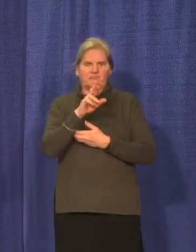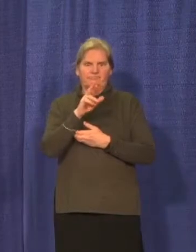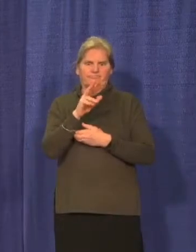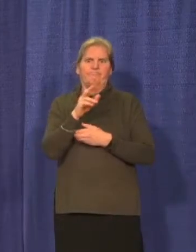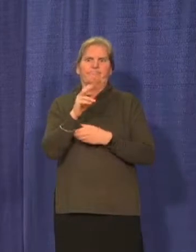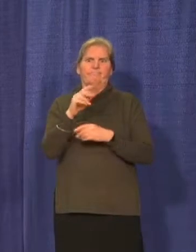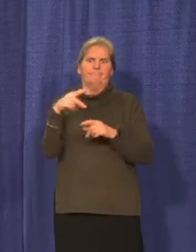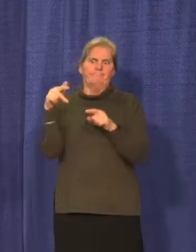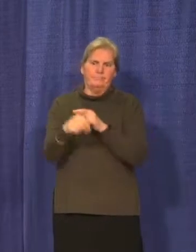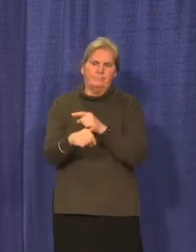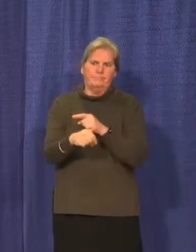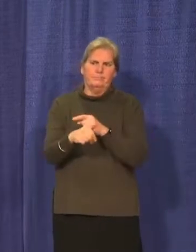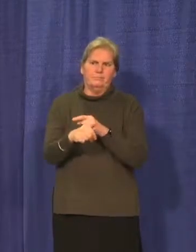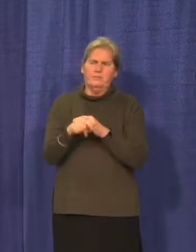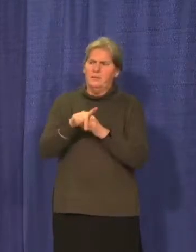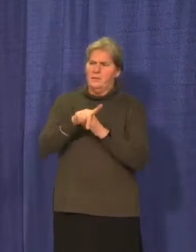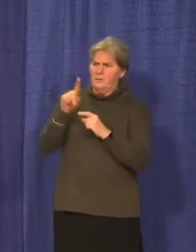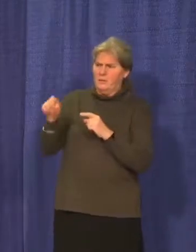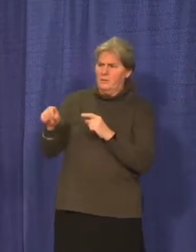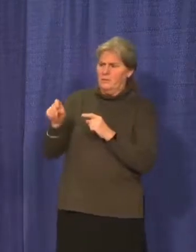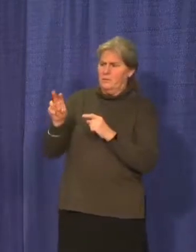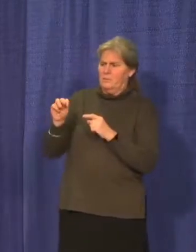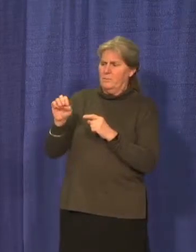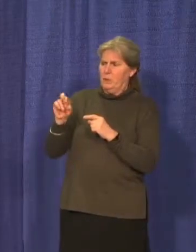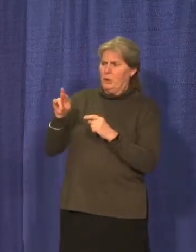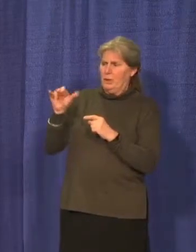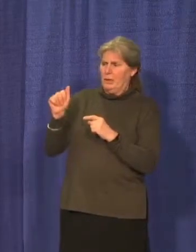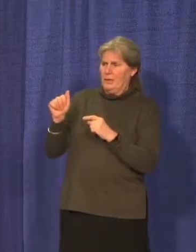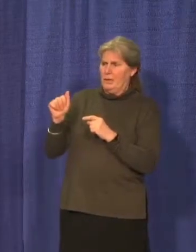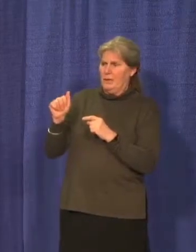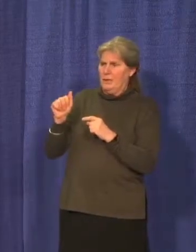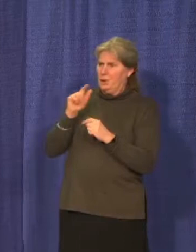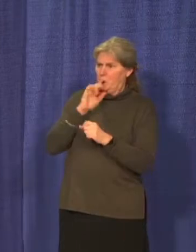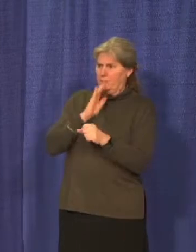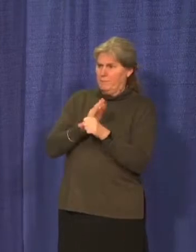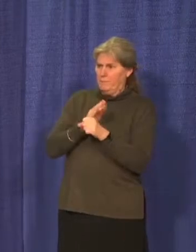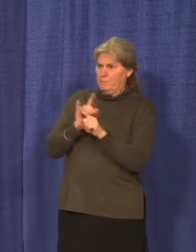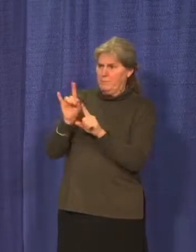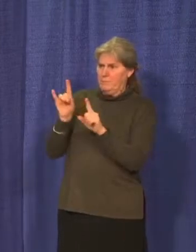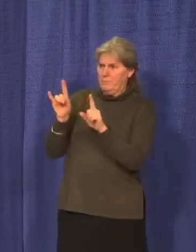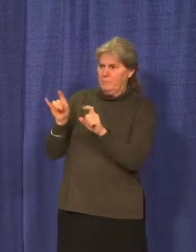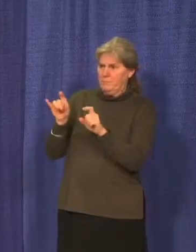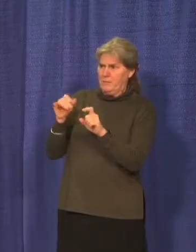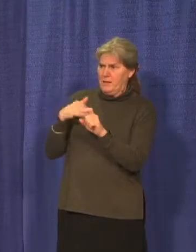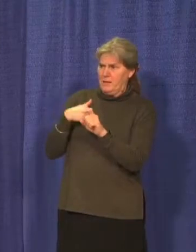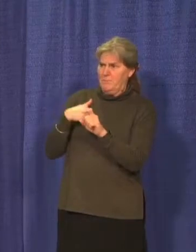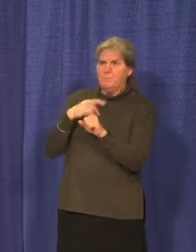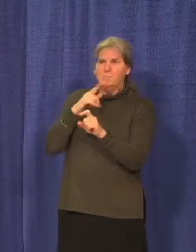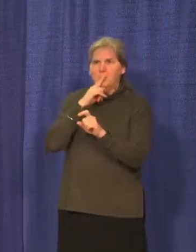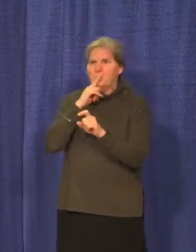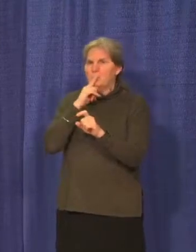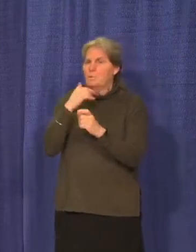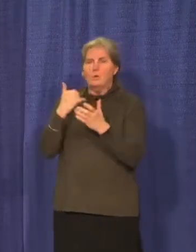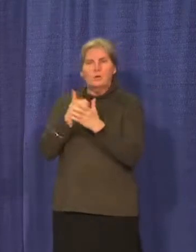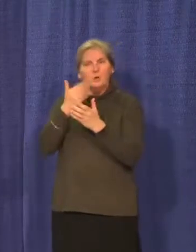Do we have news about how many modern a doses are confirmed now from the federal government?